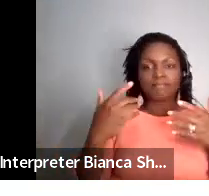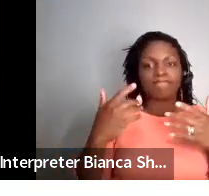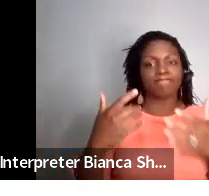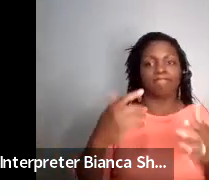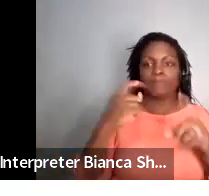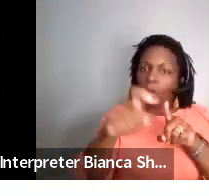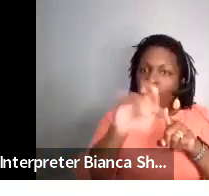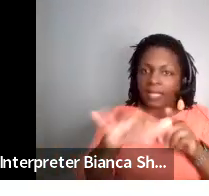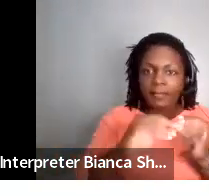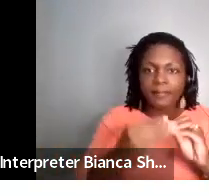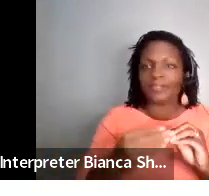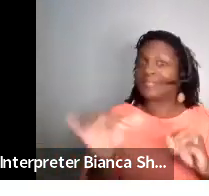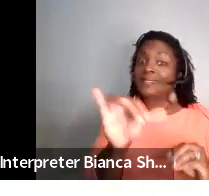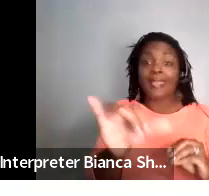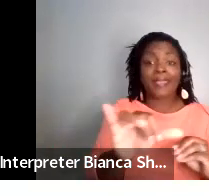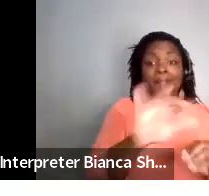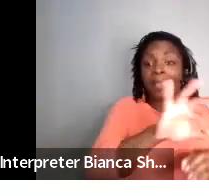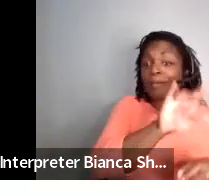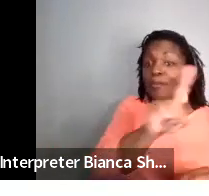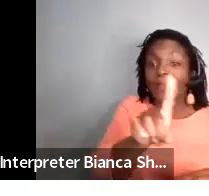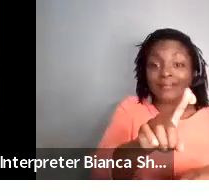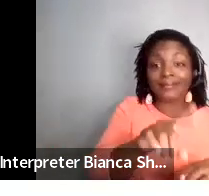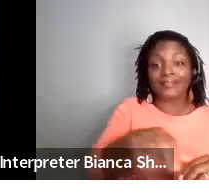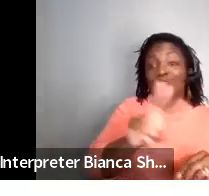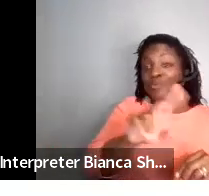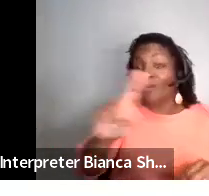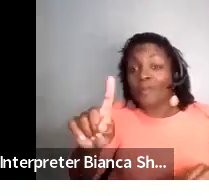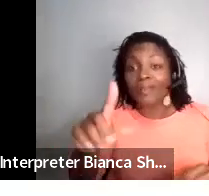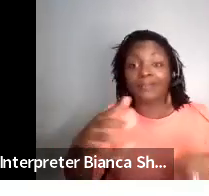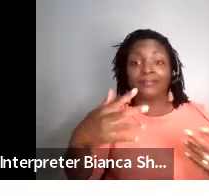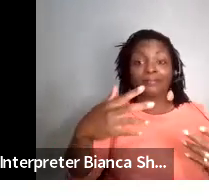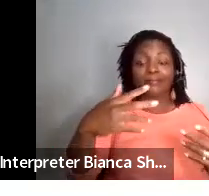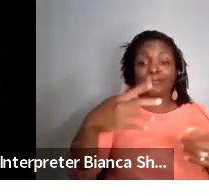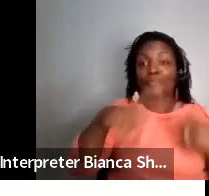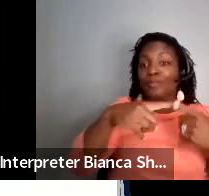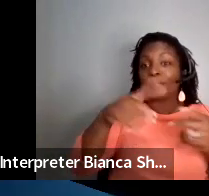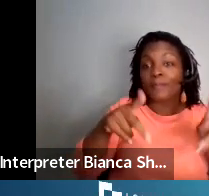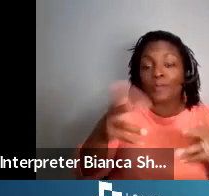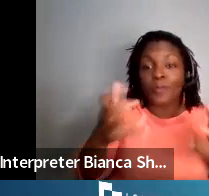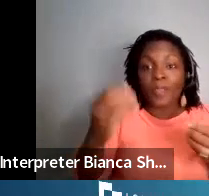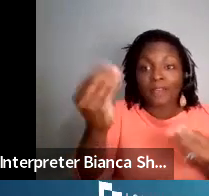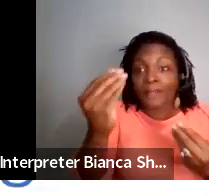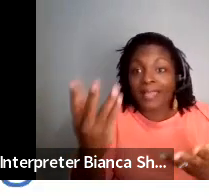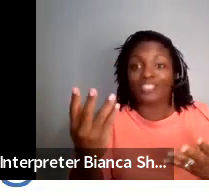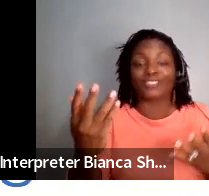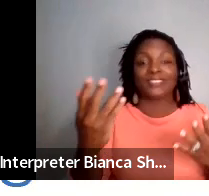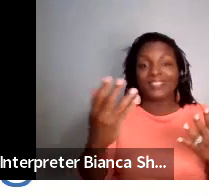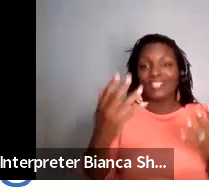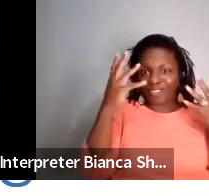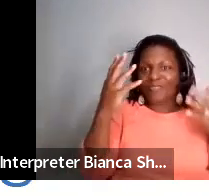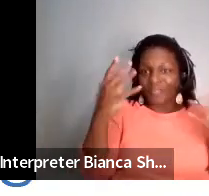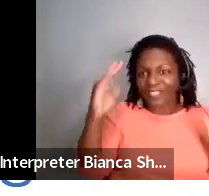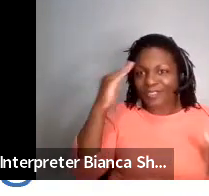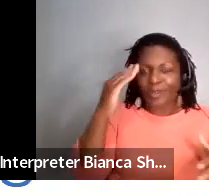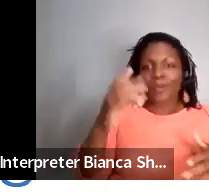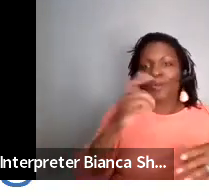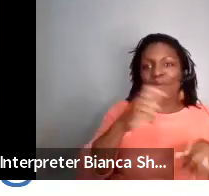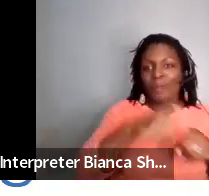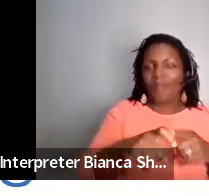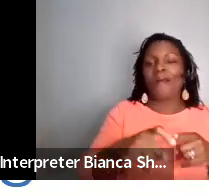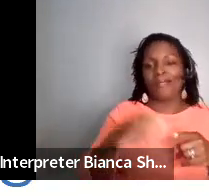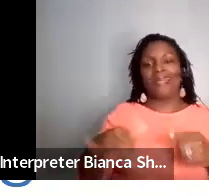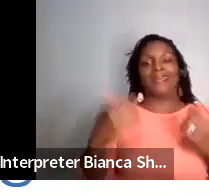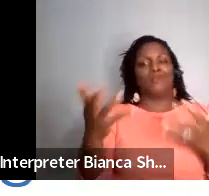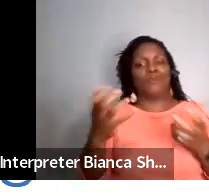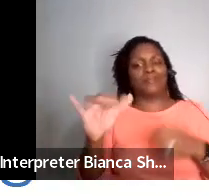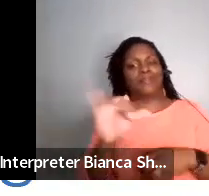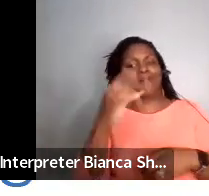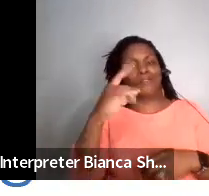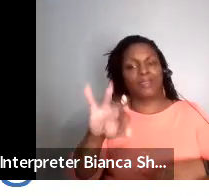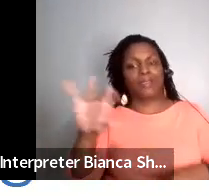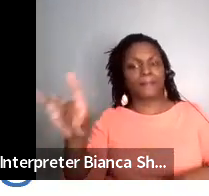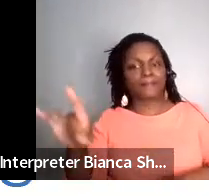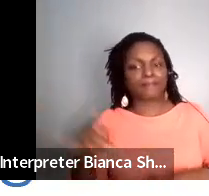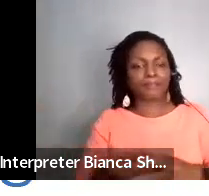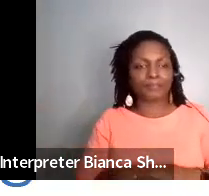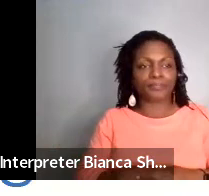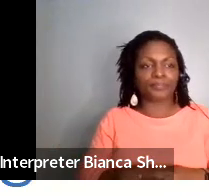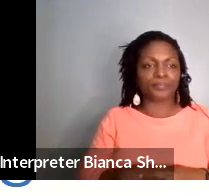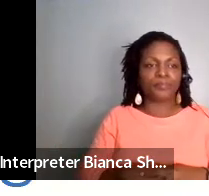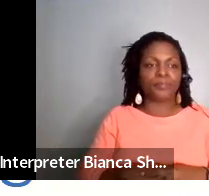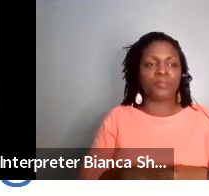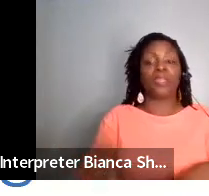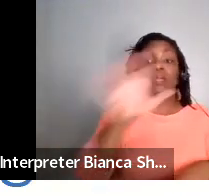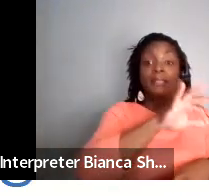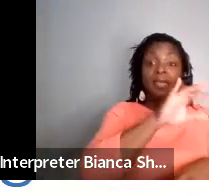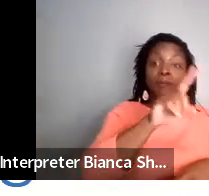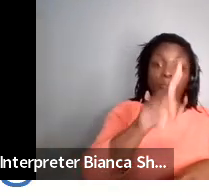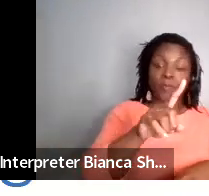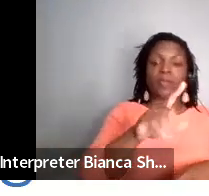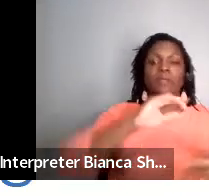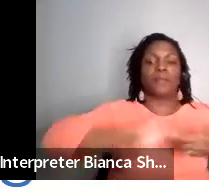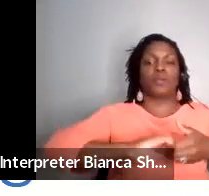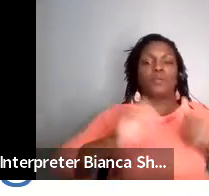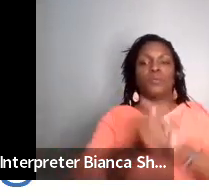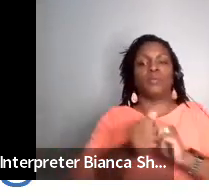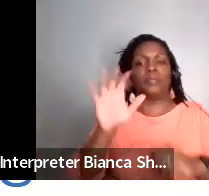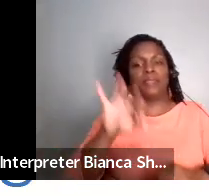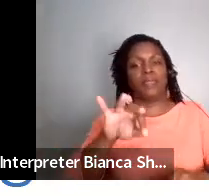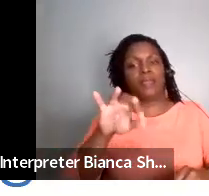1 one use as much as 2. 1 one is when people want information. So plans to continue the partnerships between 9, 8, 8, and the 9, 1 one centers O B.